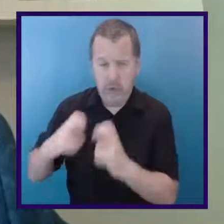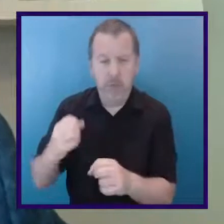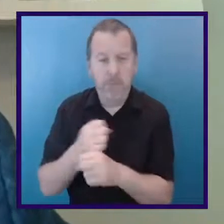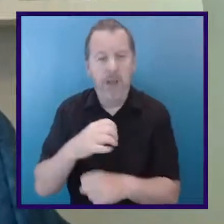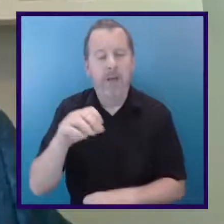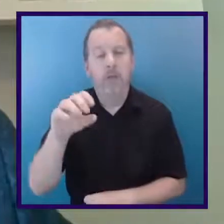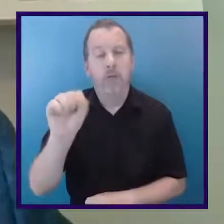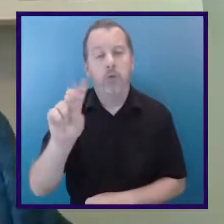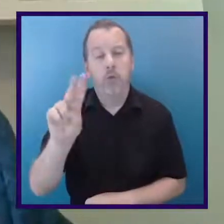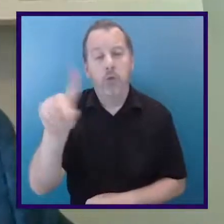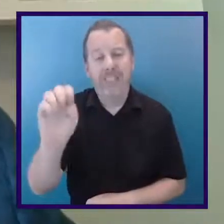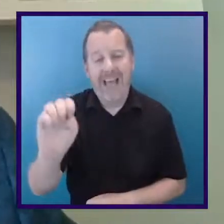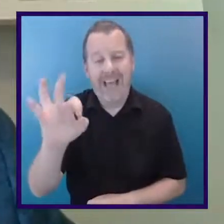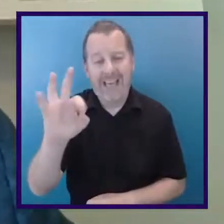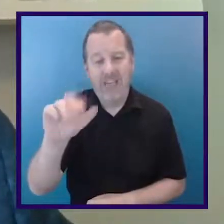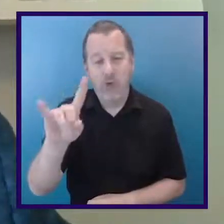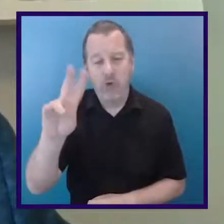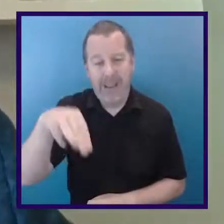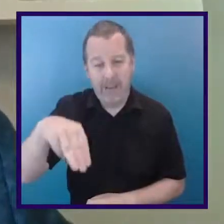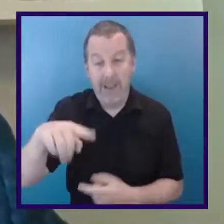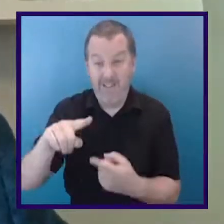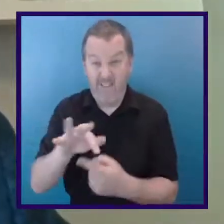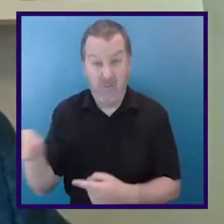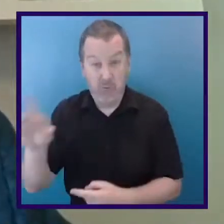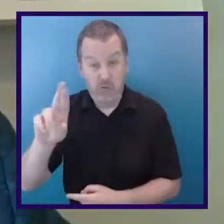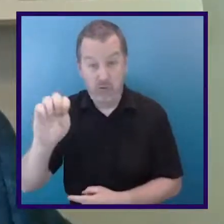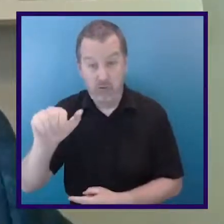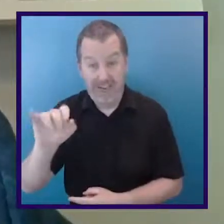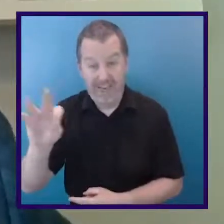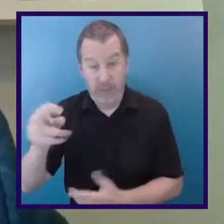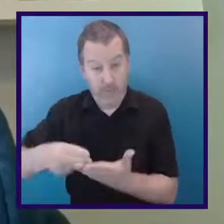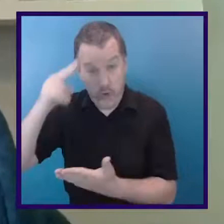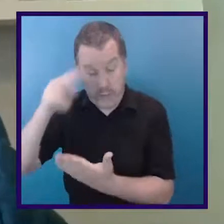done by Suzanne Graham, and colleagues at Reading University that for children to make